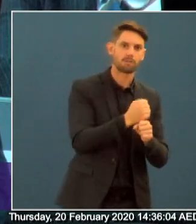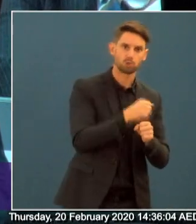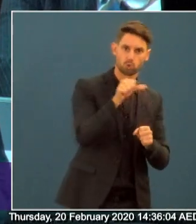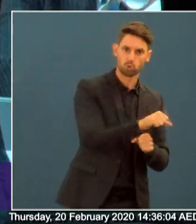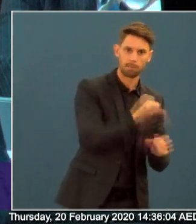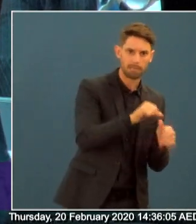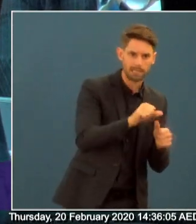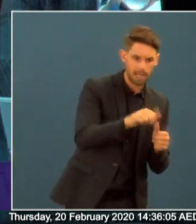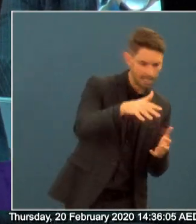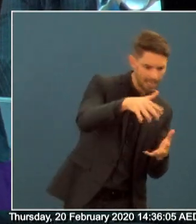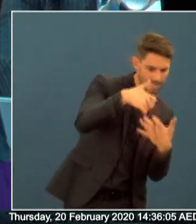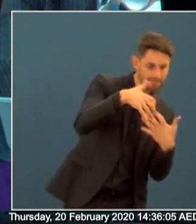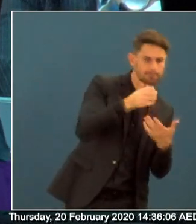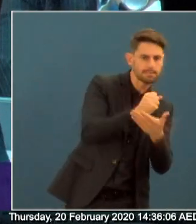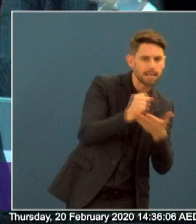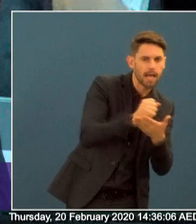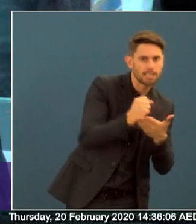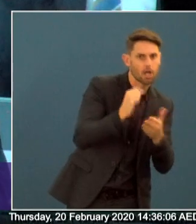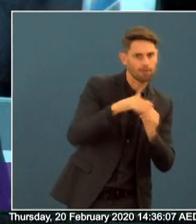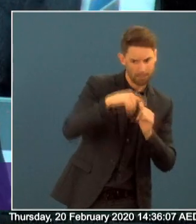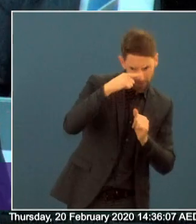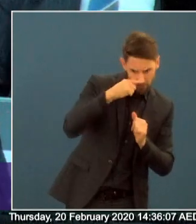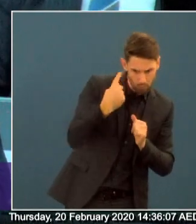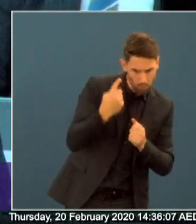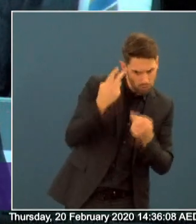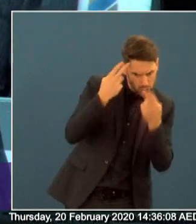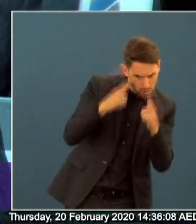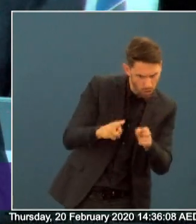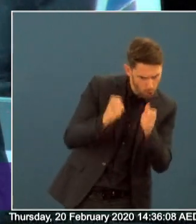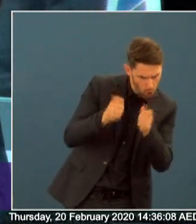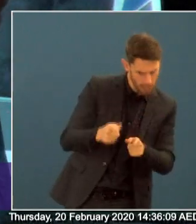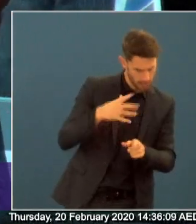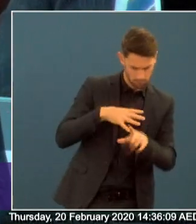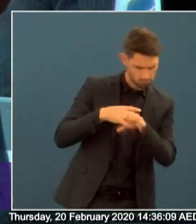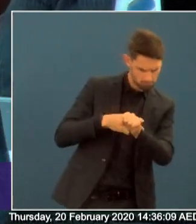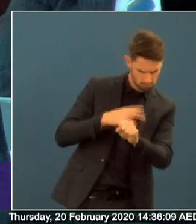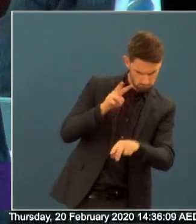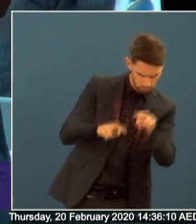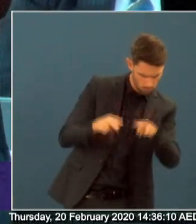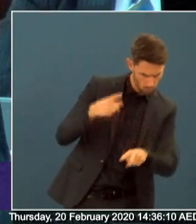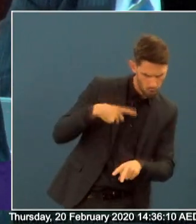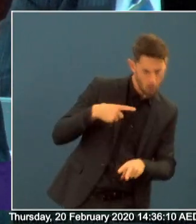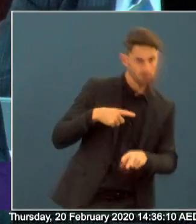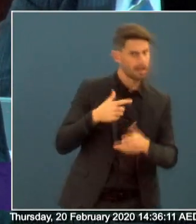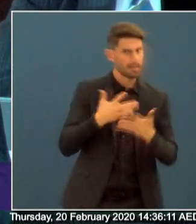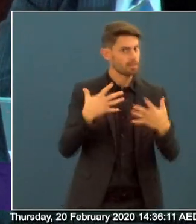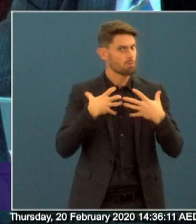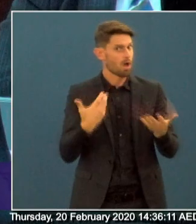reliable to be able to be analysed at a national level? Was there anything else you wanted to add?